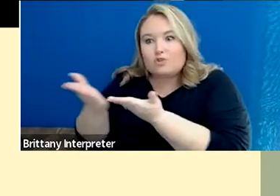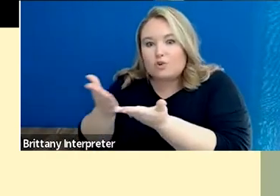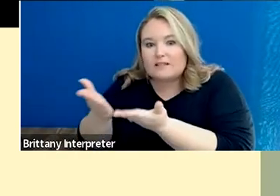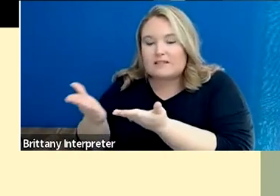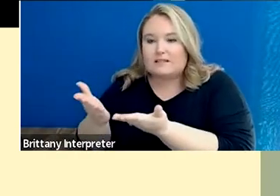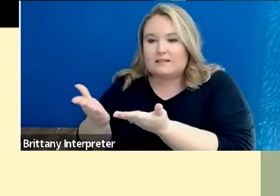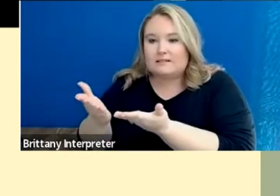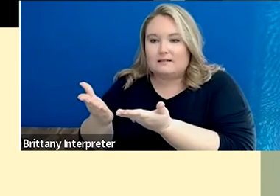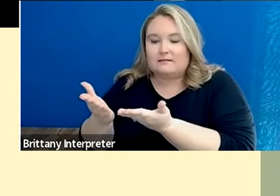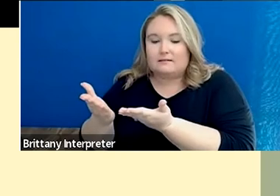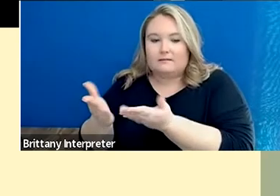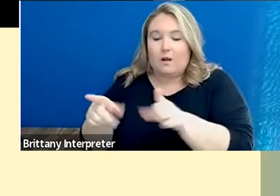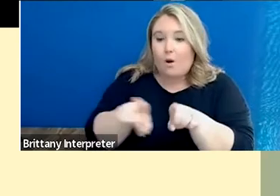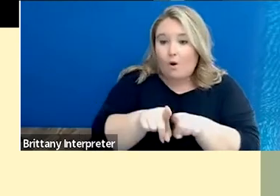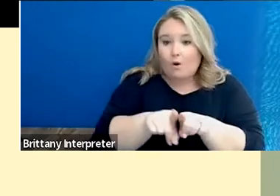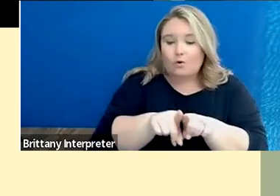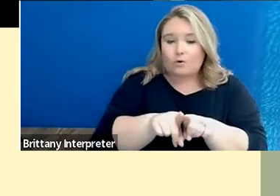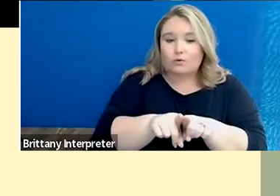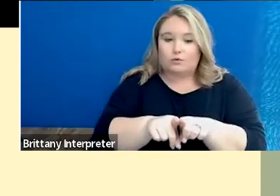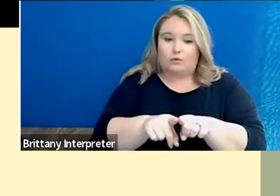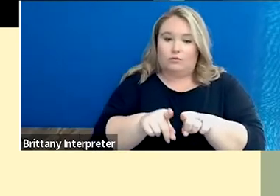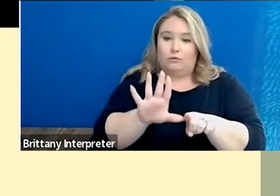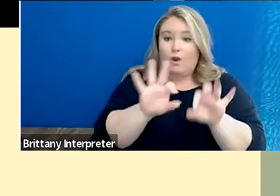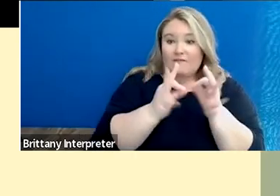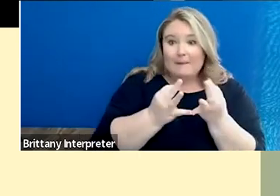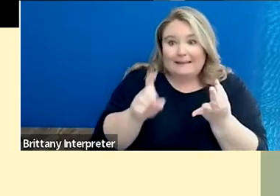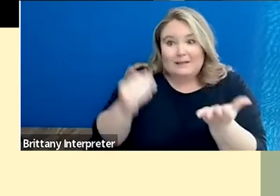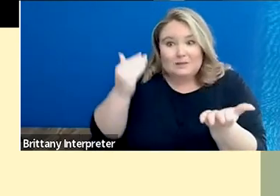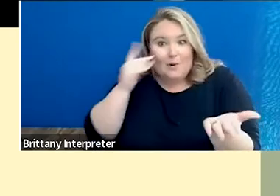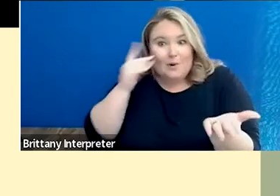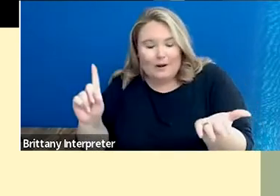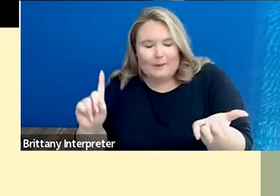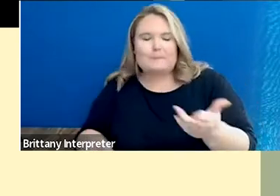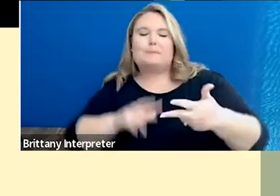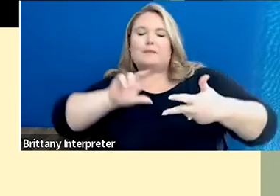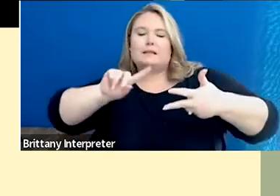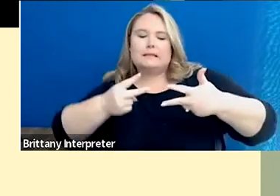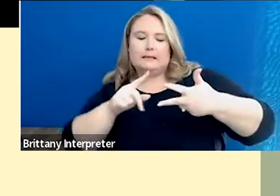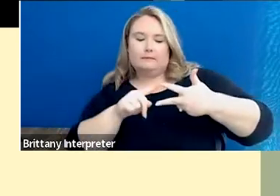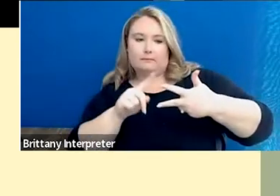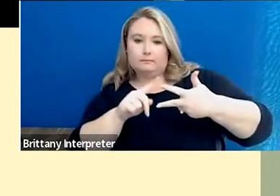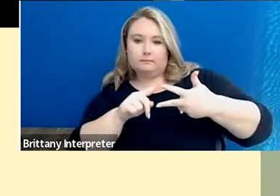or members of their family are in peril. Second portion of the three C's is right after Champlain collapsed,